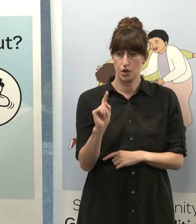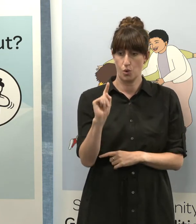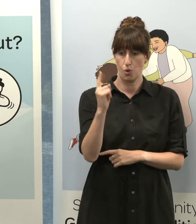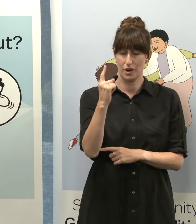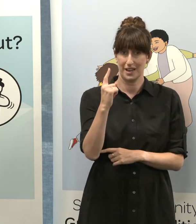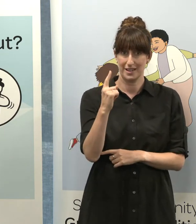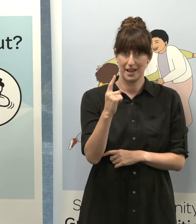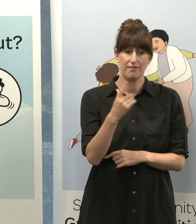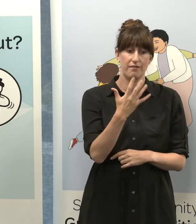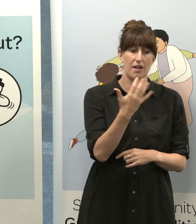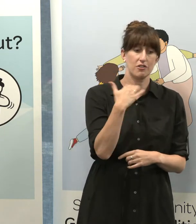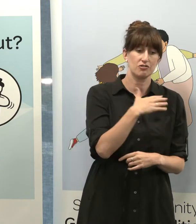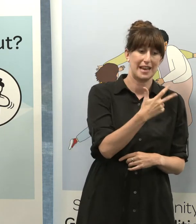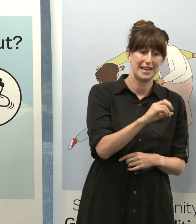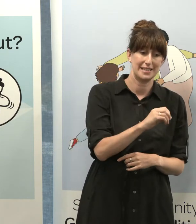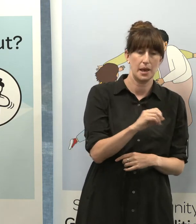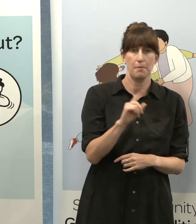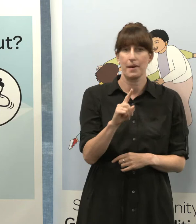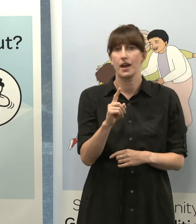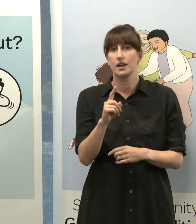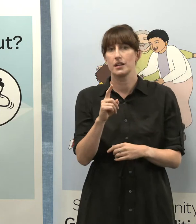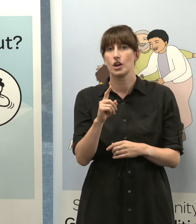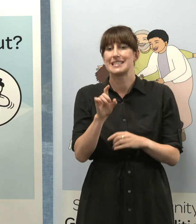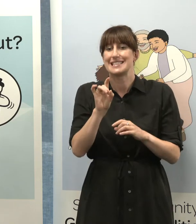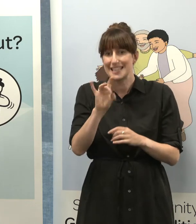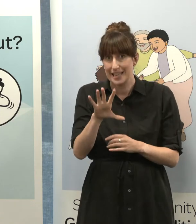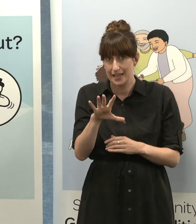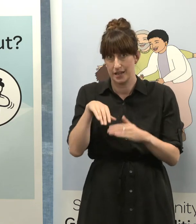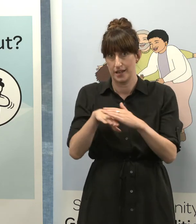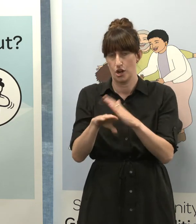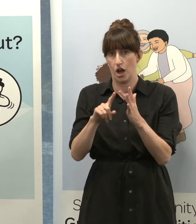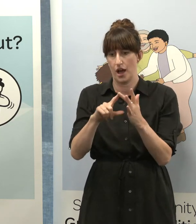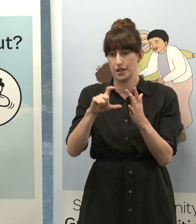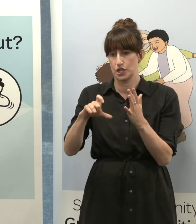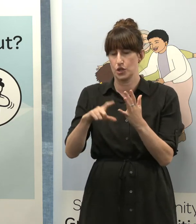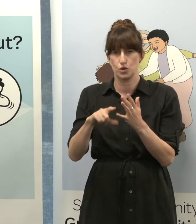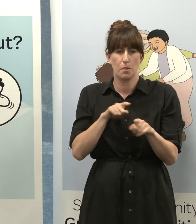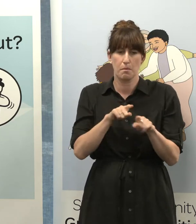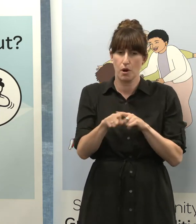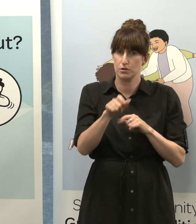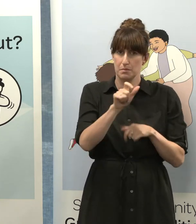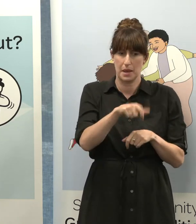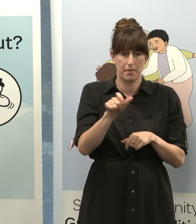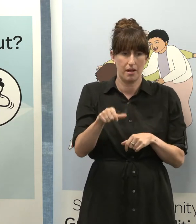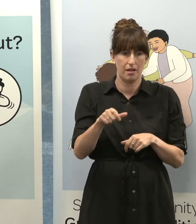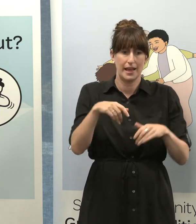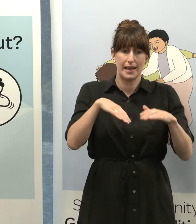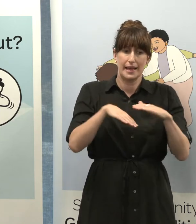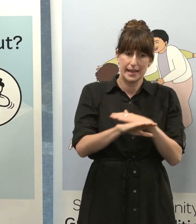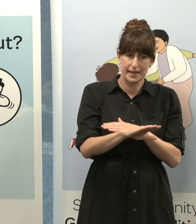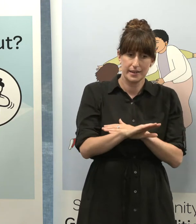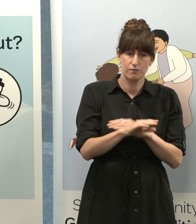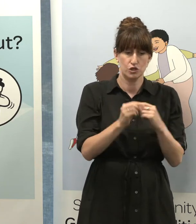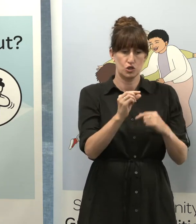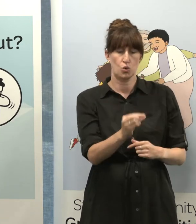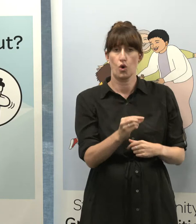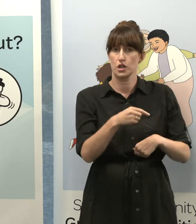number of people in ICU or high dependency units and in Auckland at the moment, of those, over 580 admissions,